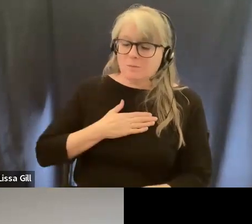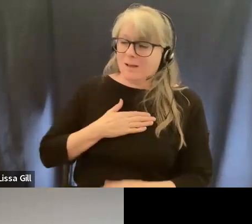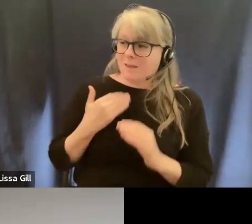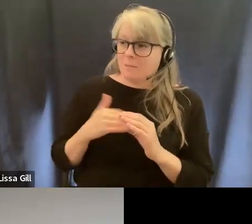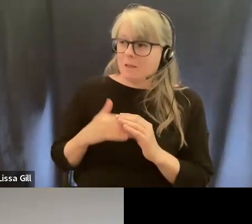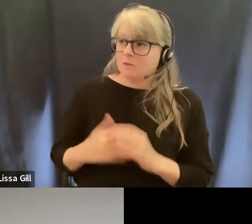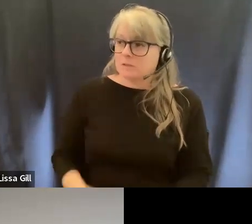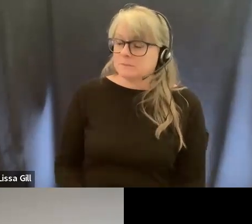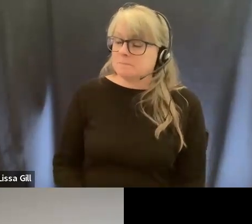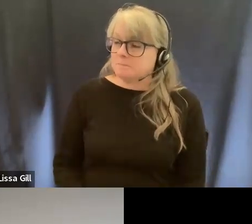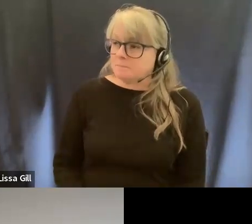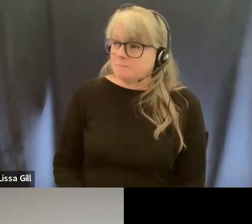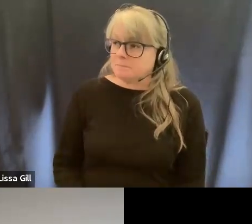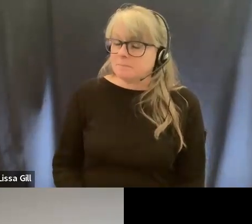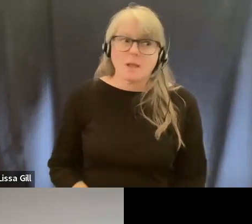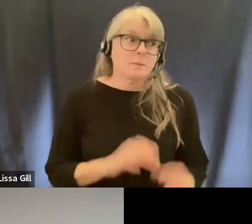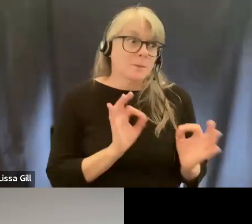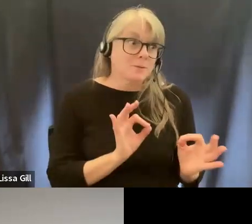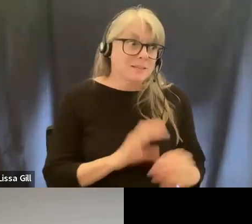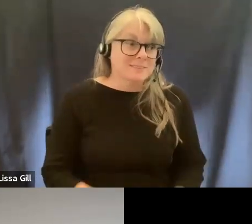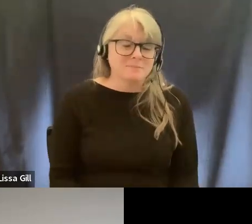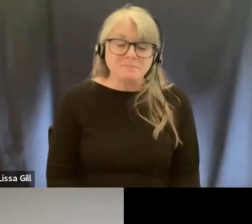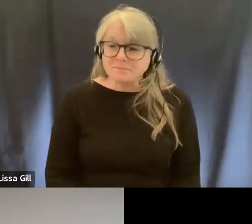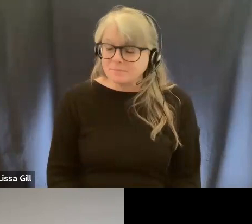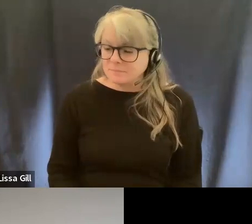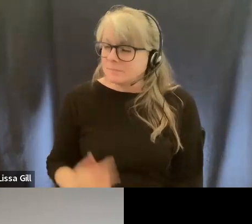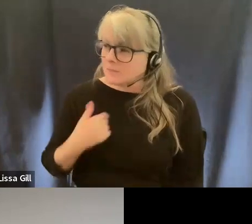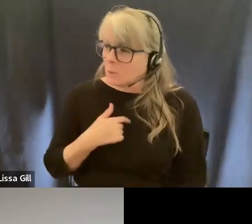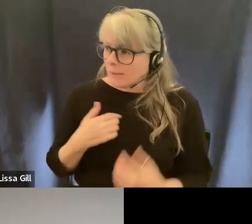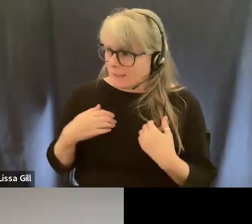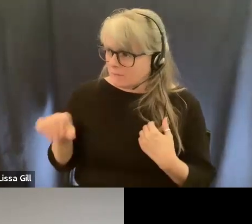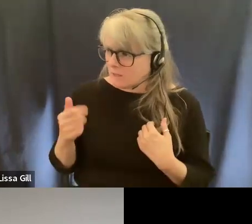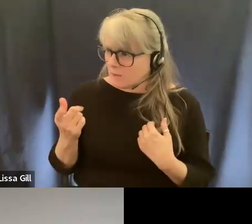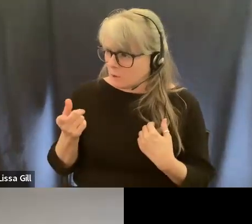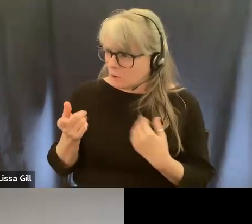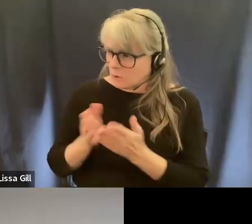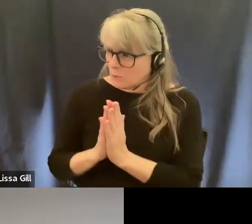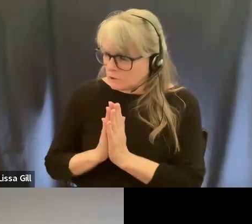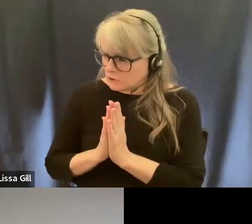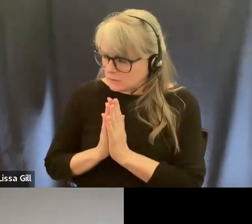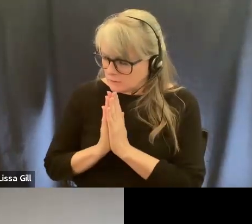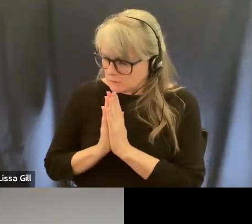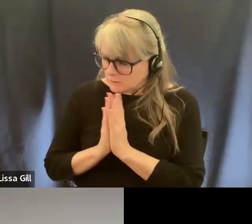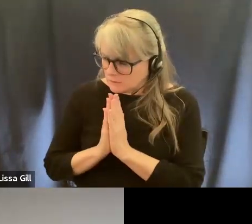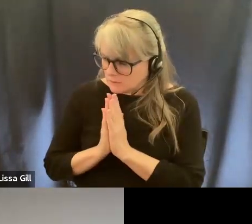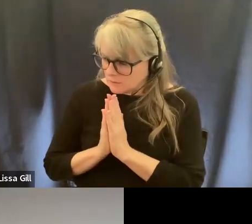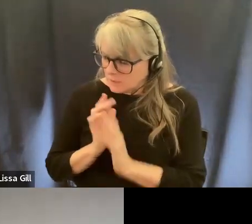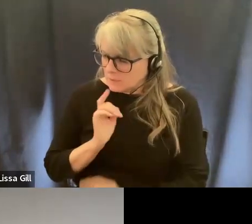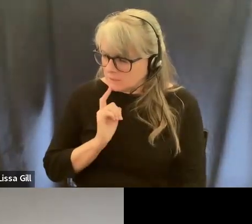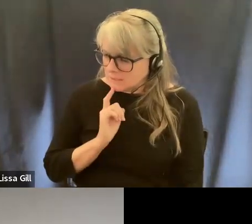Okay. We have another question here that says, single mom of a disabled young adult and I'm moving to Louisiana so we can be near family and have support.